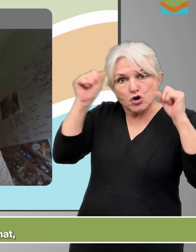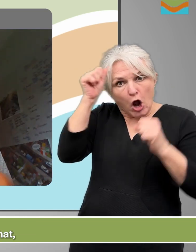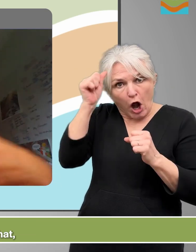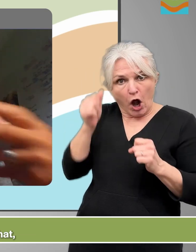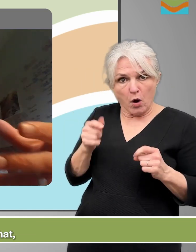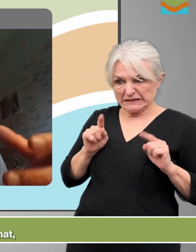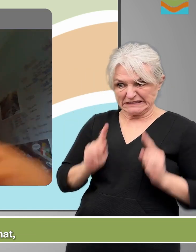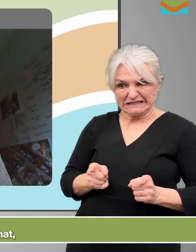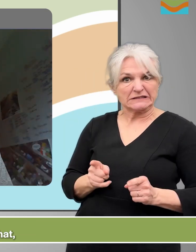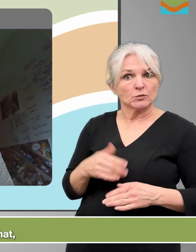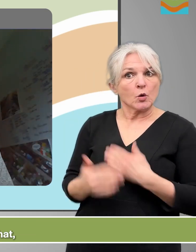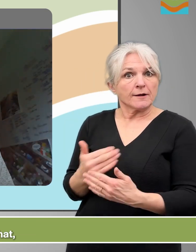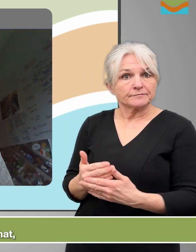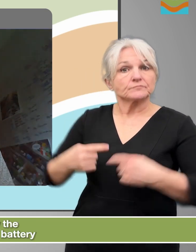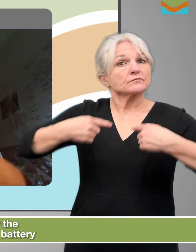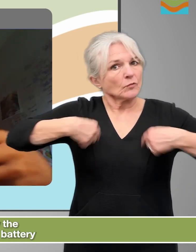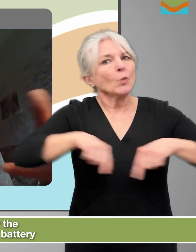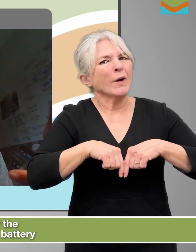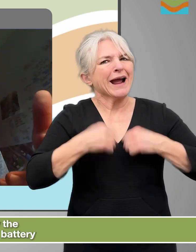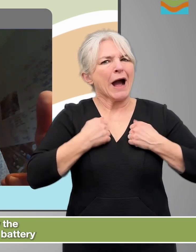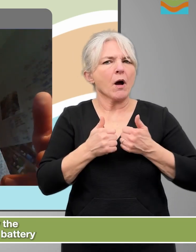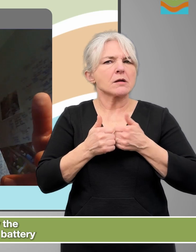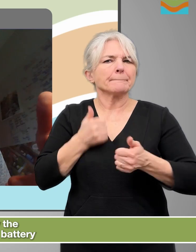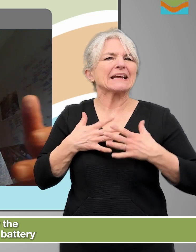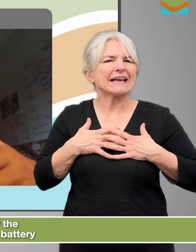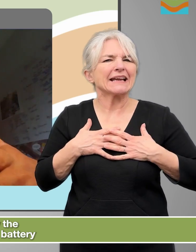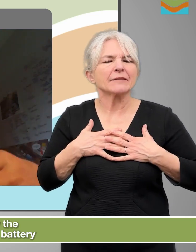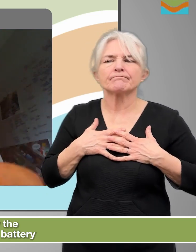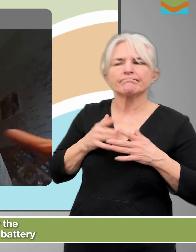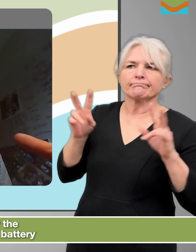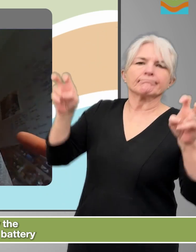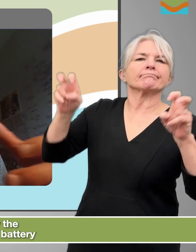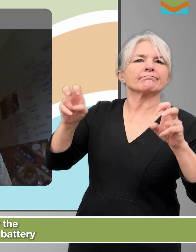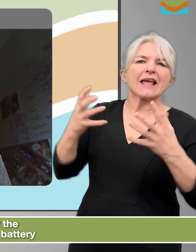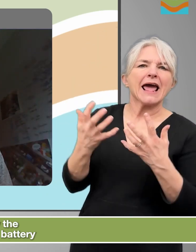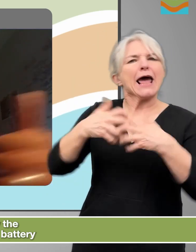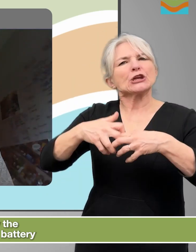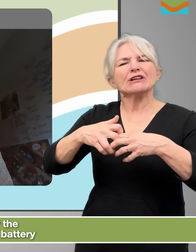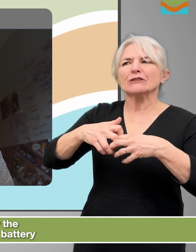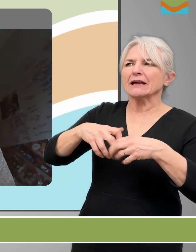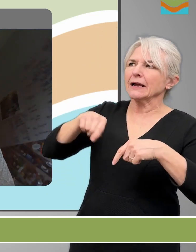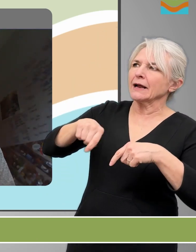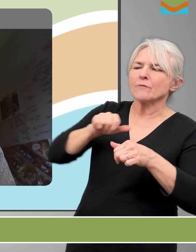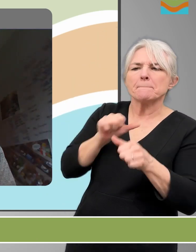need to engineer and for that, an engineer needs to know the ingredients and the size of the battery effectively.